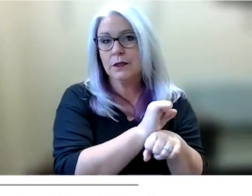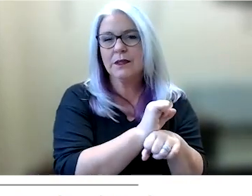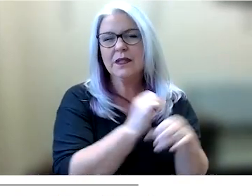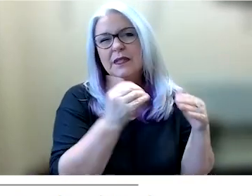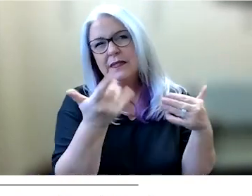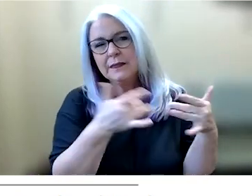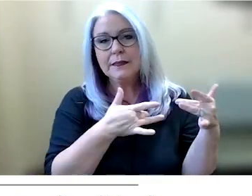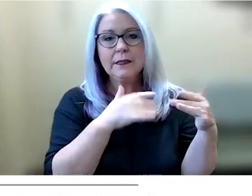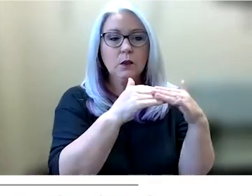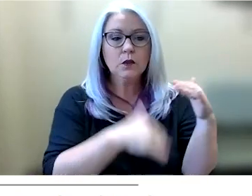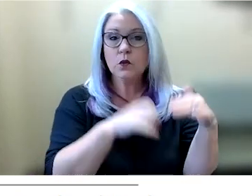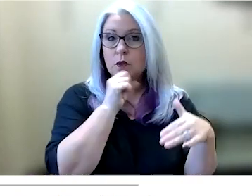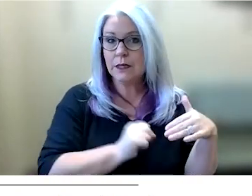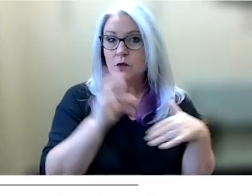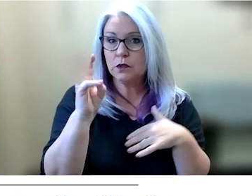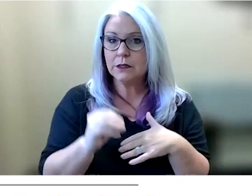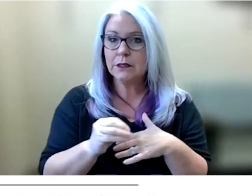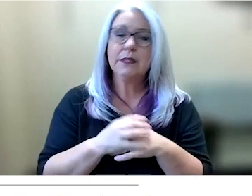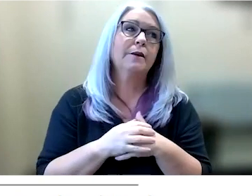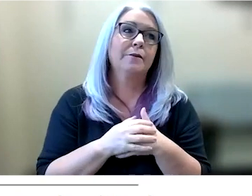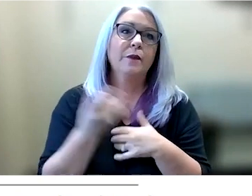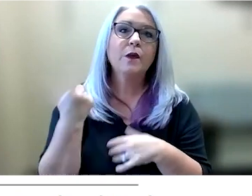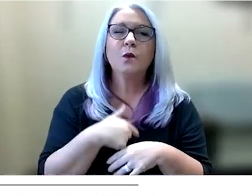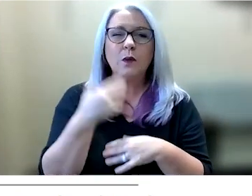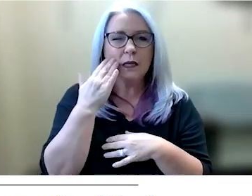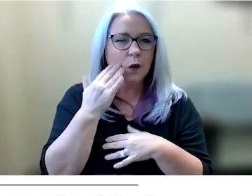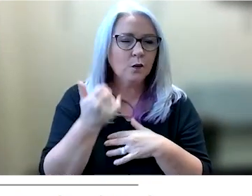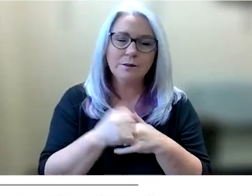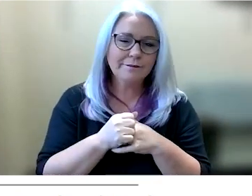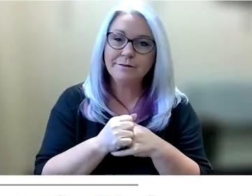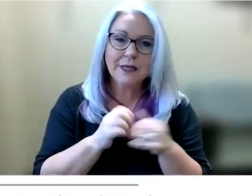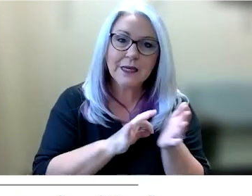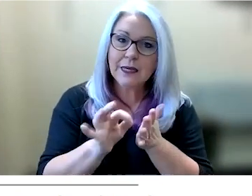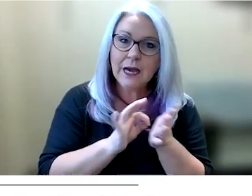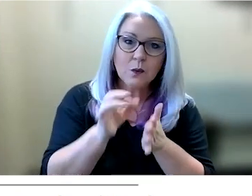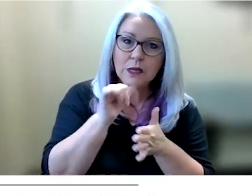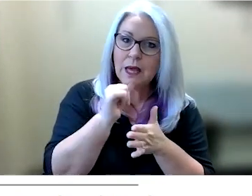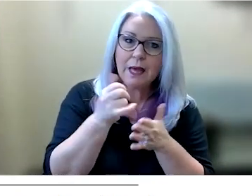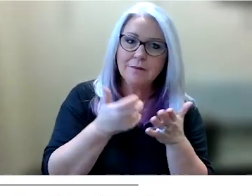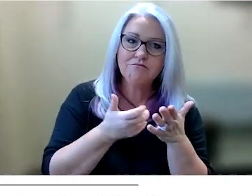the report states it's an under count. In order to even be approved for workers' compensation claim you needed to